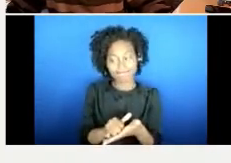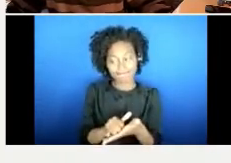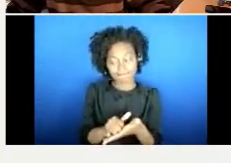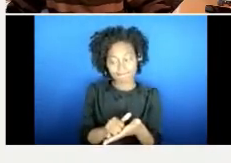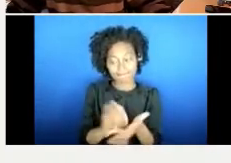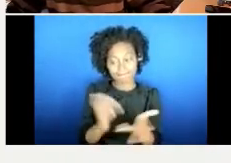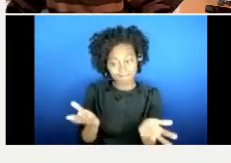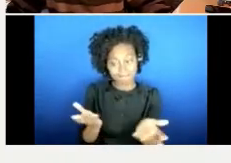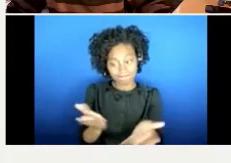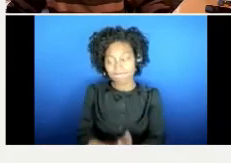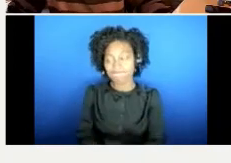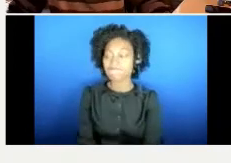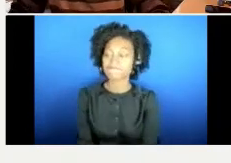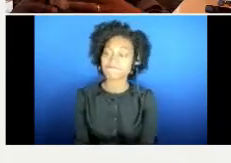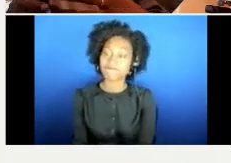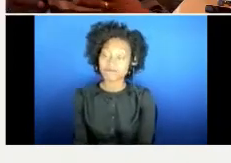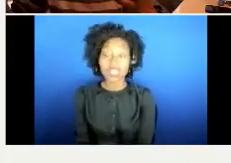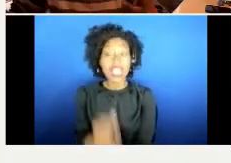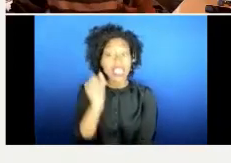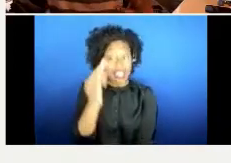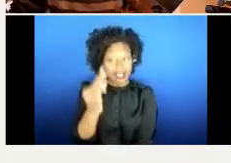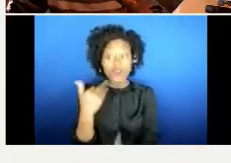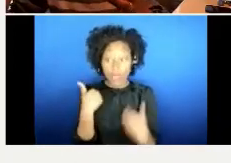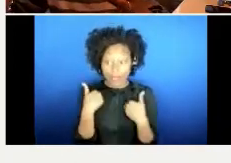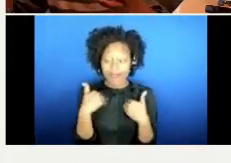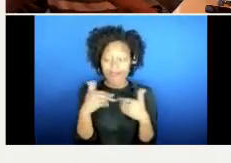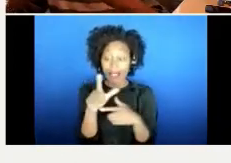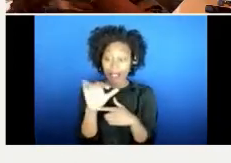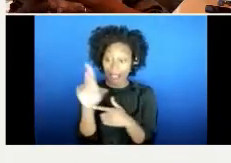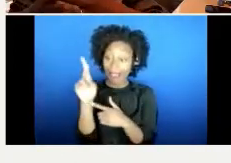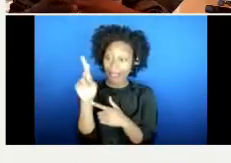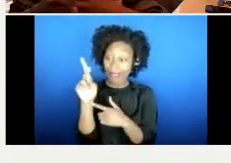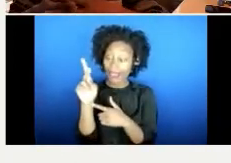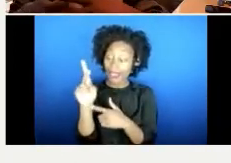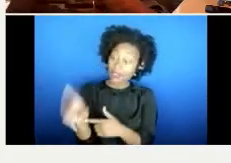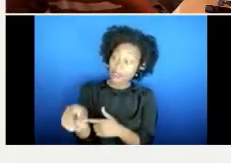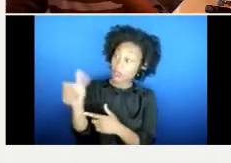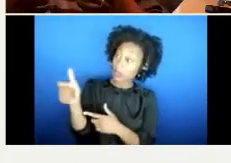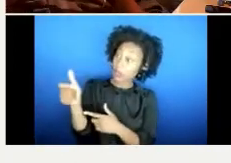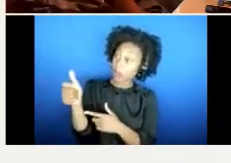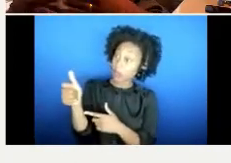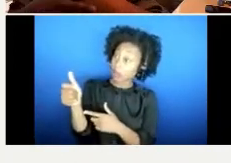14:43:16 If you have a link somewhere else to access that video, you can embed that link